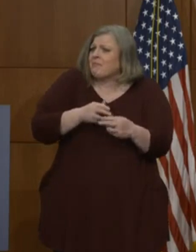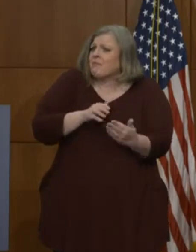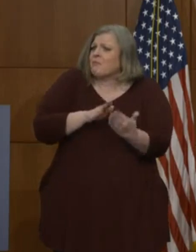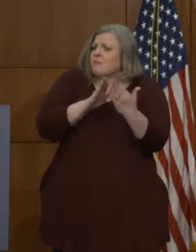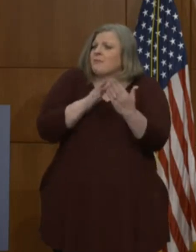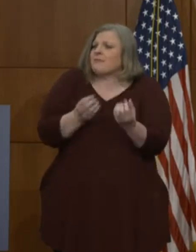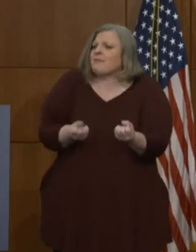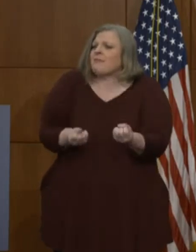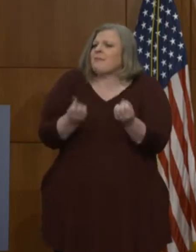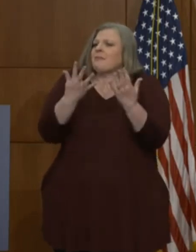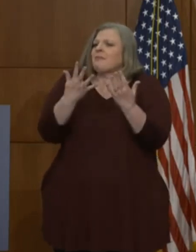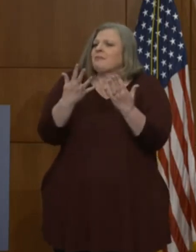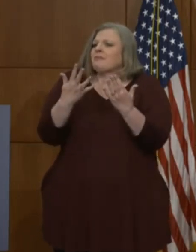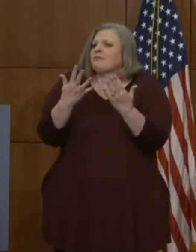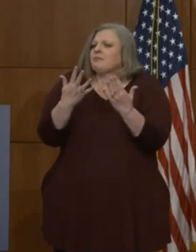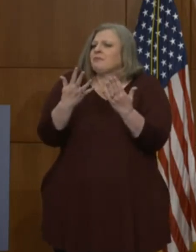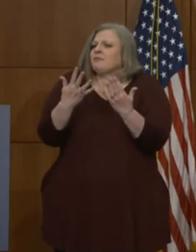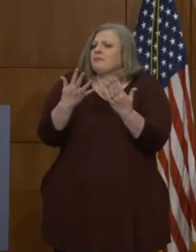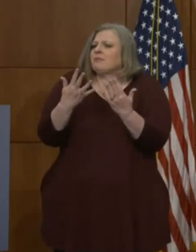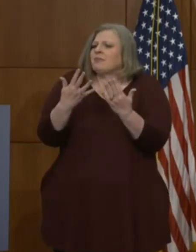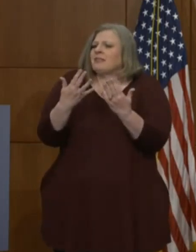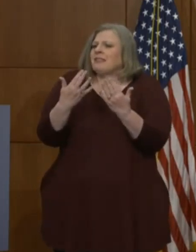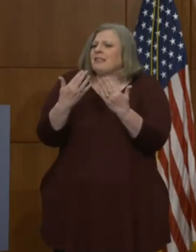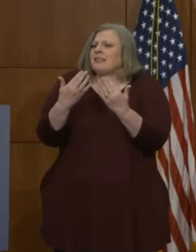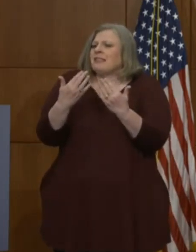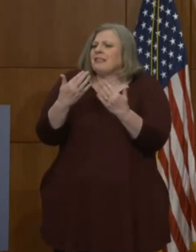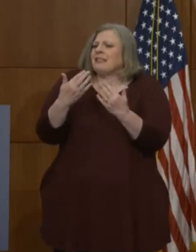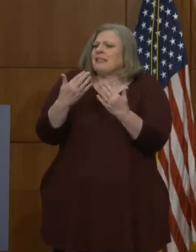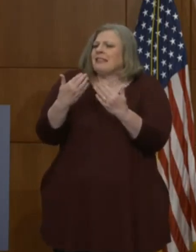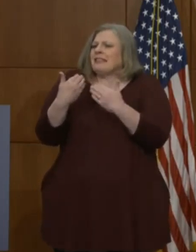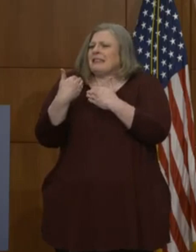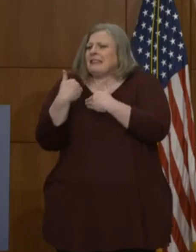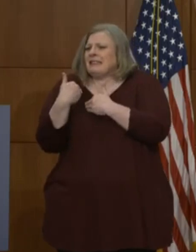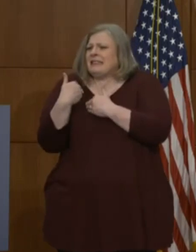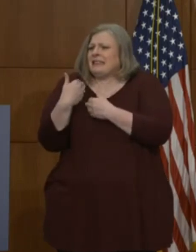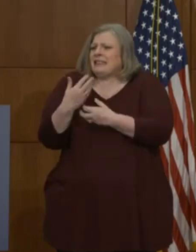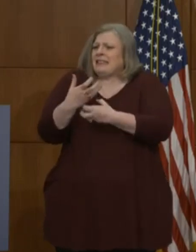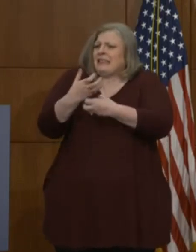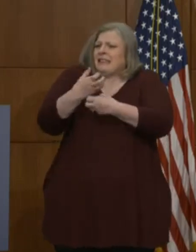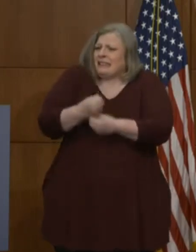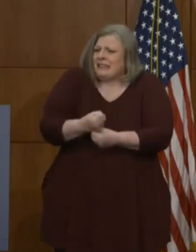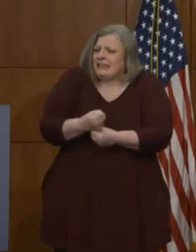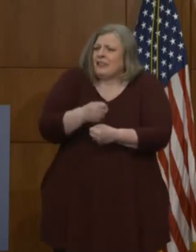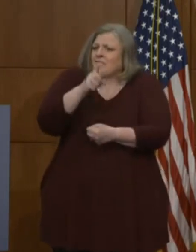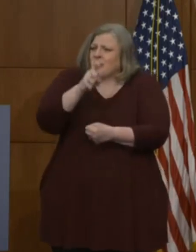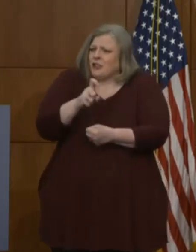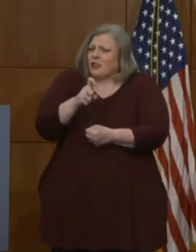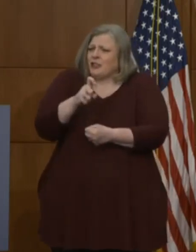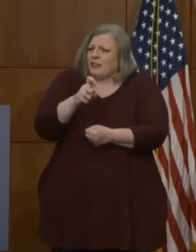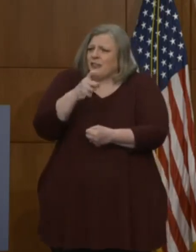PEOPLE SHOULD BE PUTTING IN THE DAILY NUMBERS REPORTED ON THE DAILY NUMBERS REPORTED ON THE VDH DASHBOARD THE ONLY REPORT VDH DASHBOARD THE ONLY REPORT LAB CONFIRMED CASES I MEAN IF